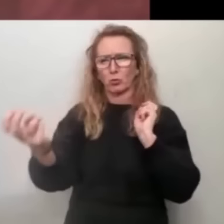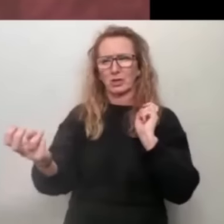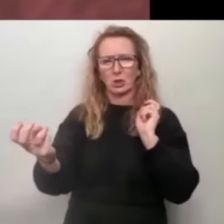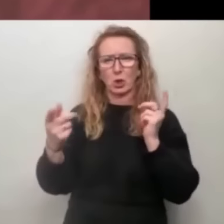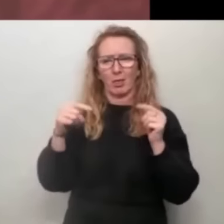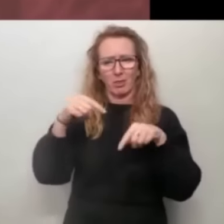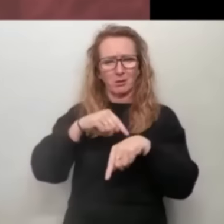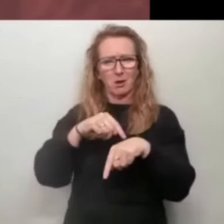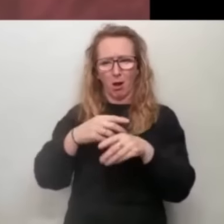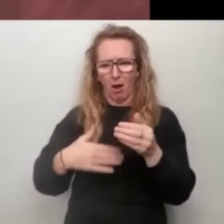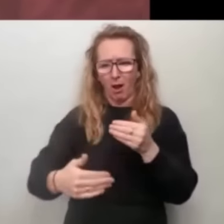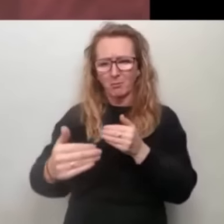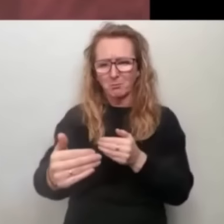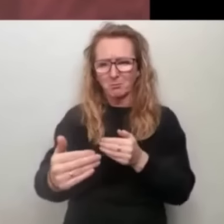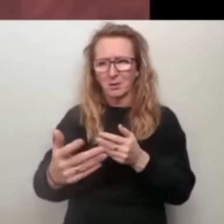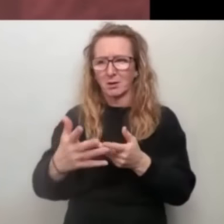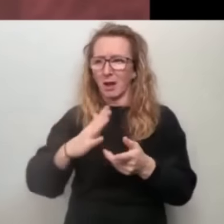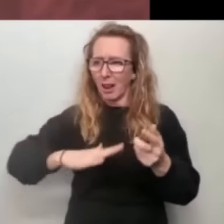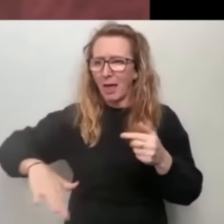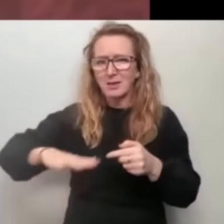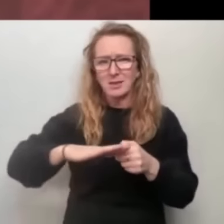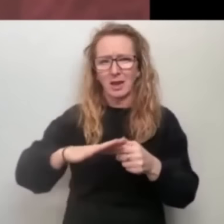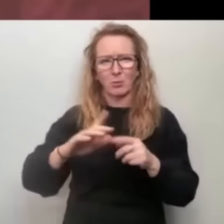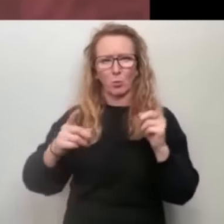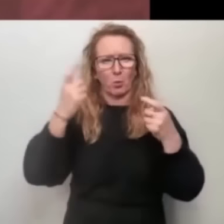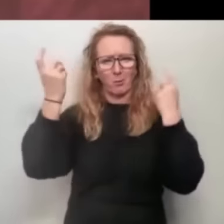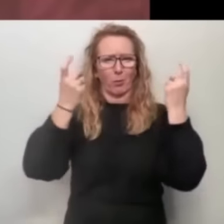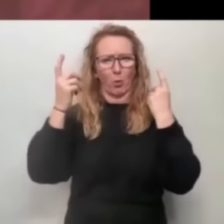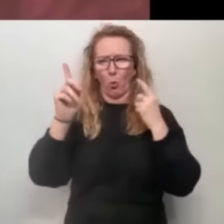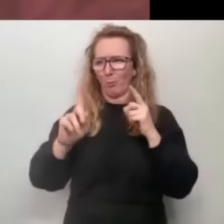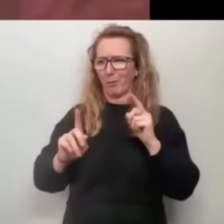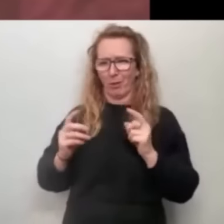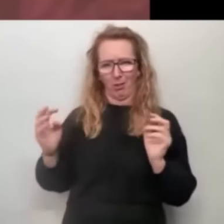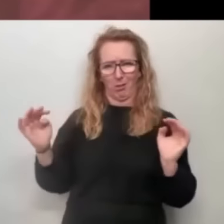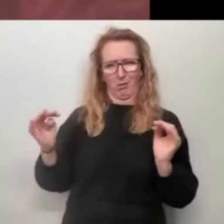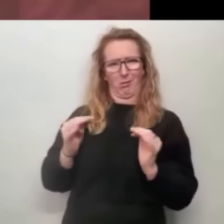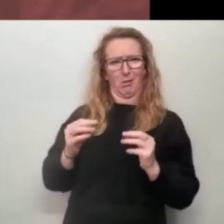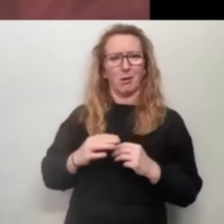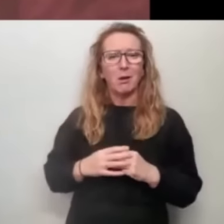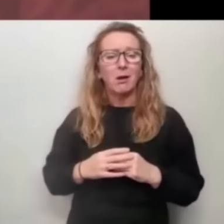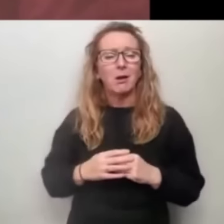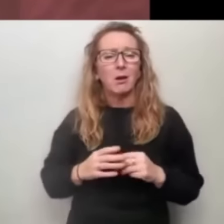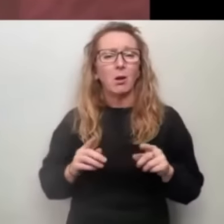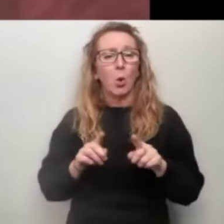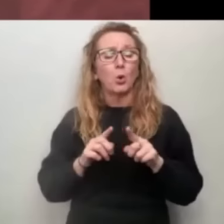and the landscape that it was at the heart of. And finally, I'd like to cover some of the more recent work